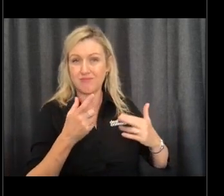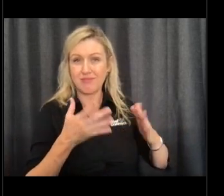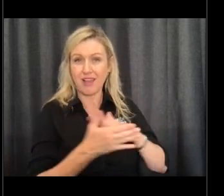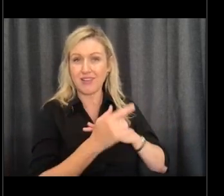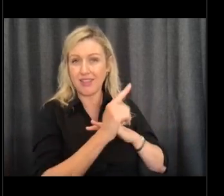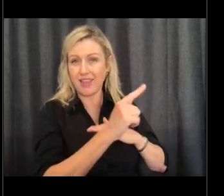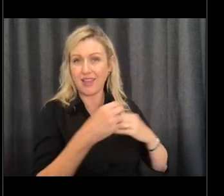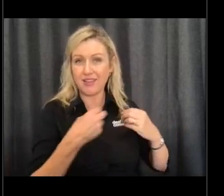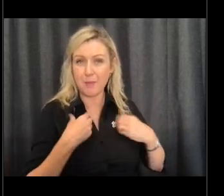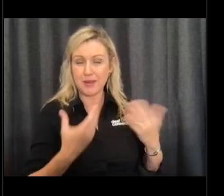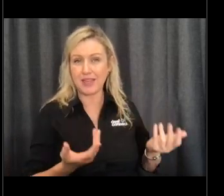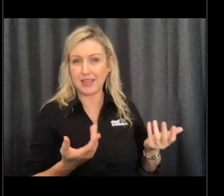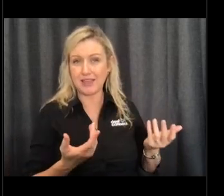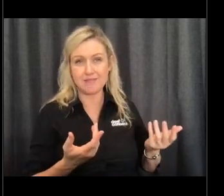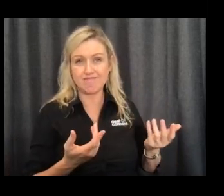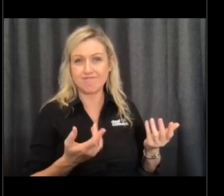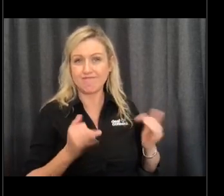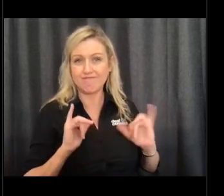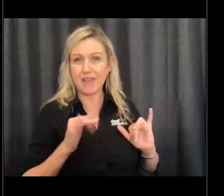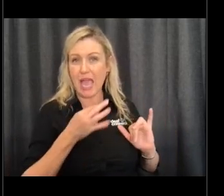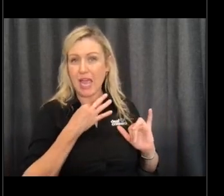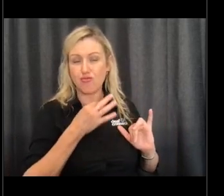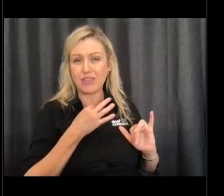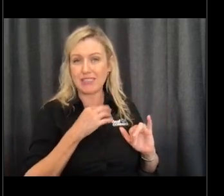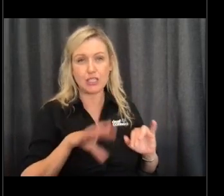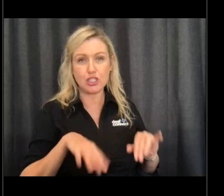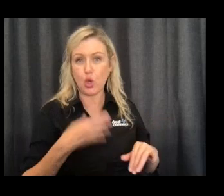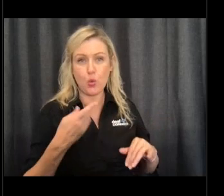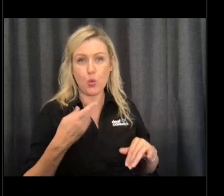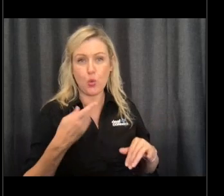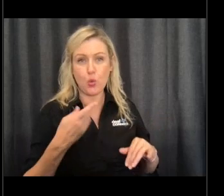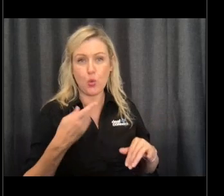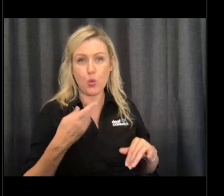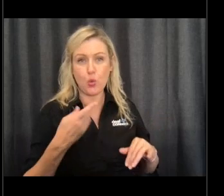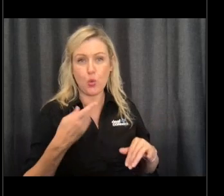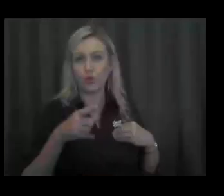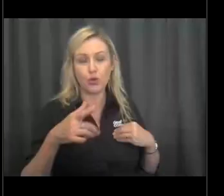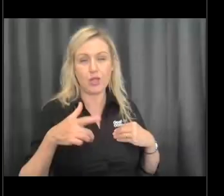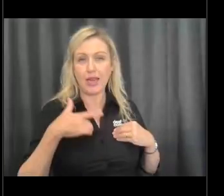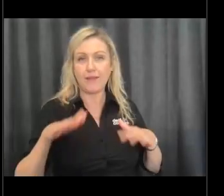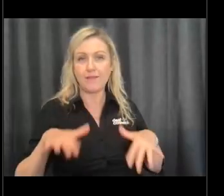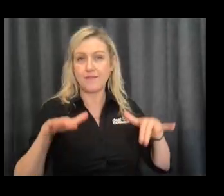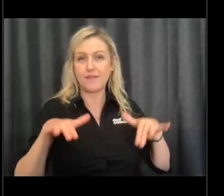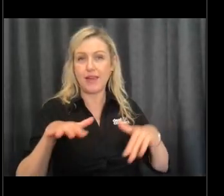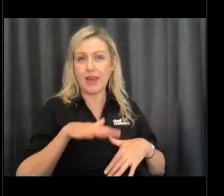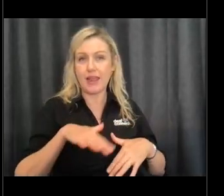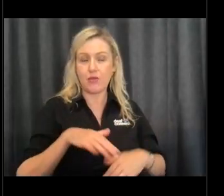So would it be important then, Paul, to source some quotes from other insurers